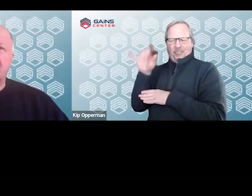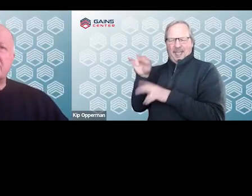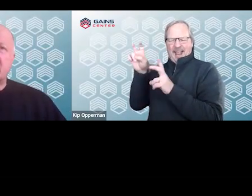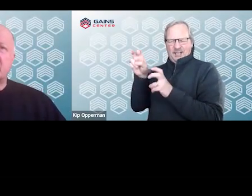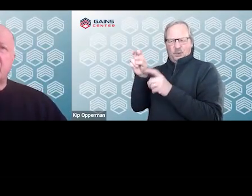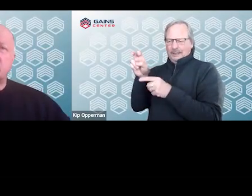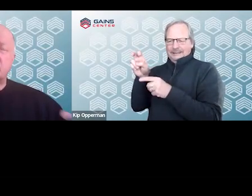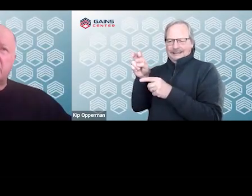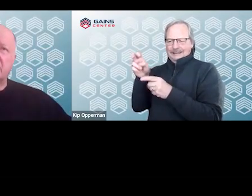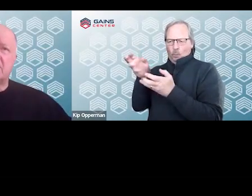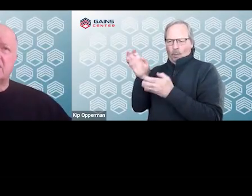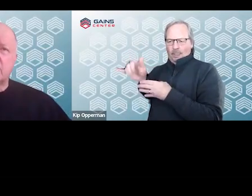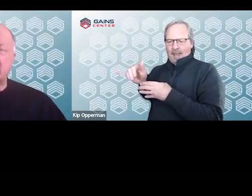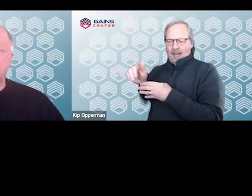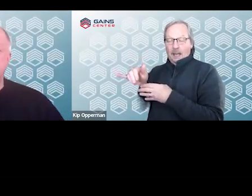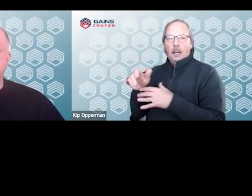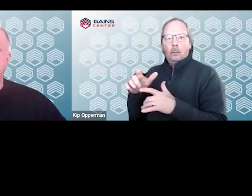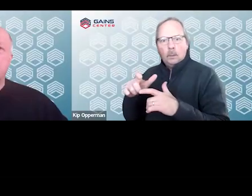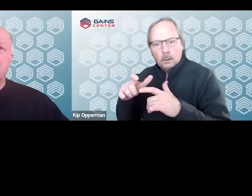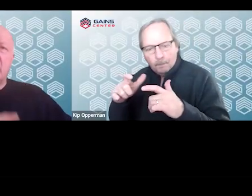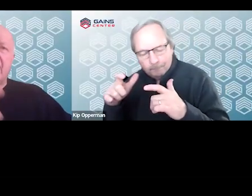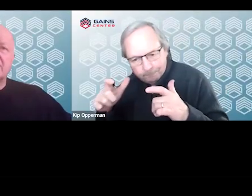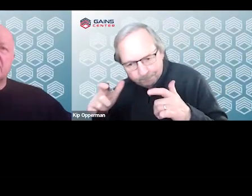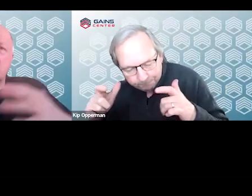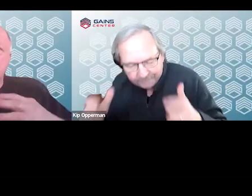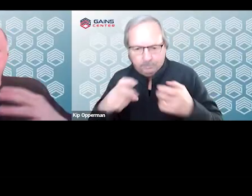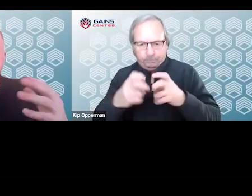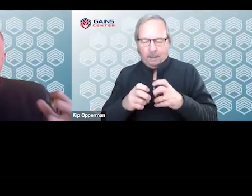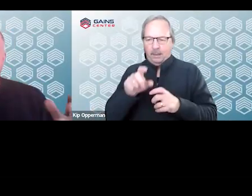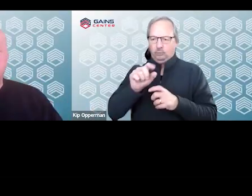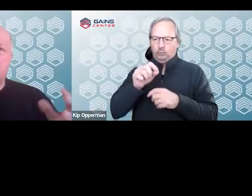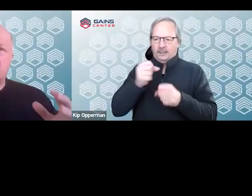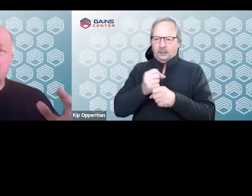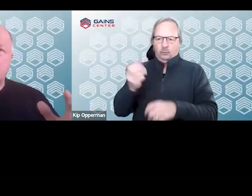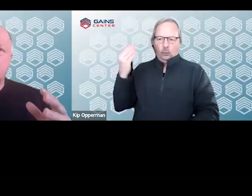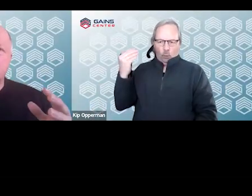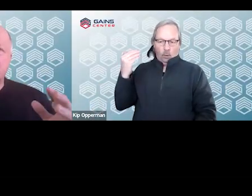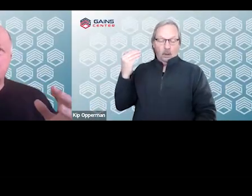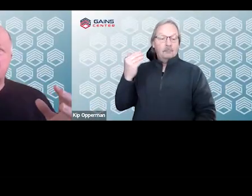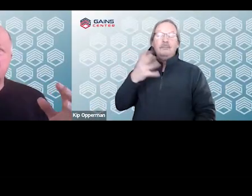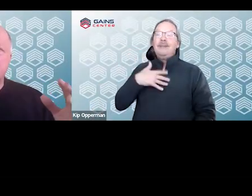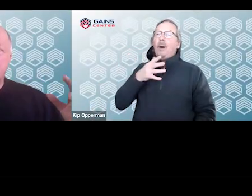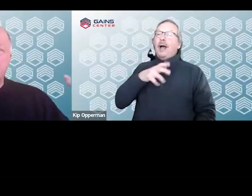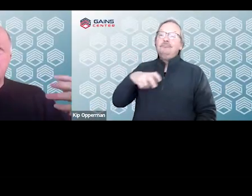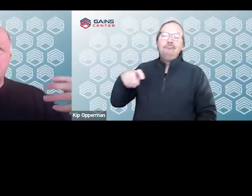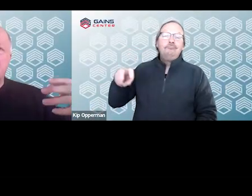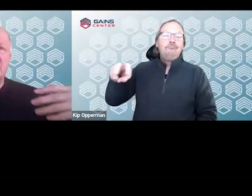I have to say that was a big deal 20 years ago. As I go around the country now and talk to groups about this,